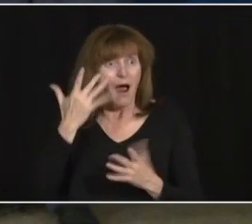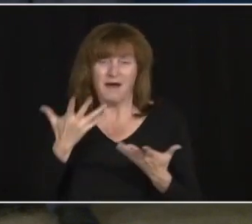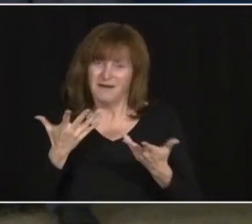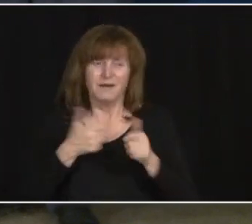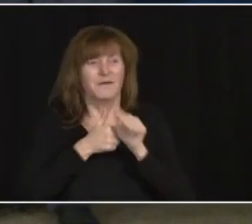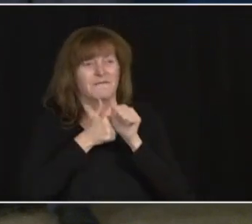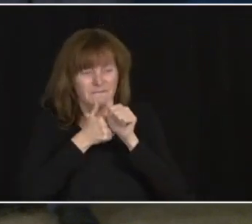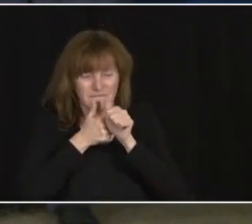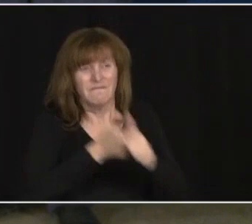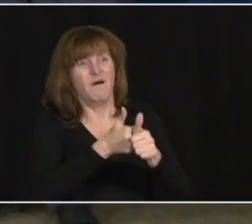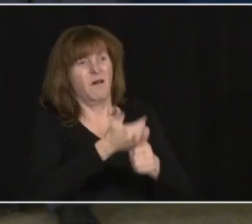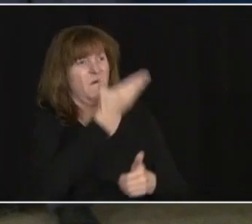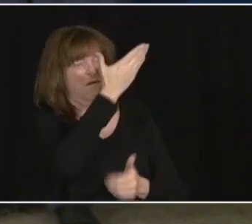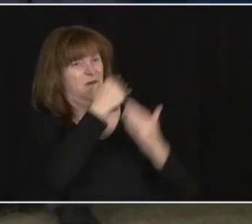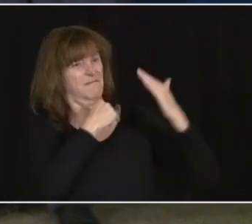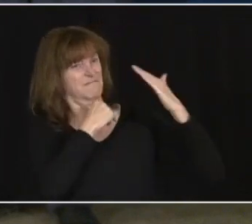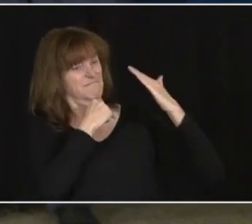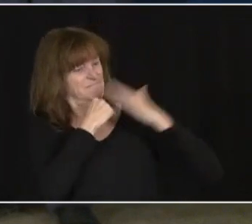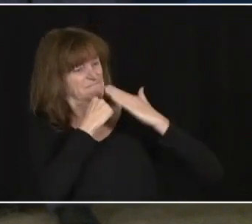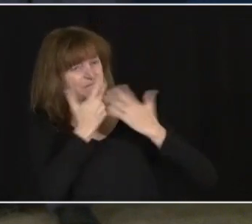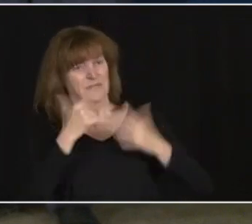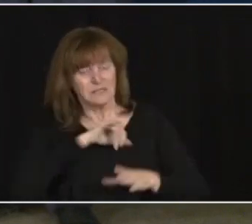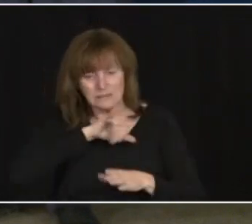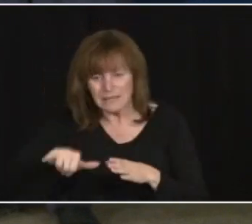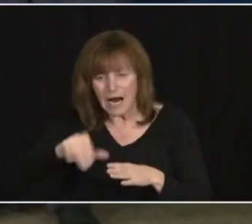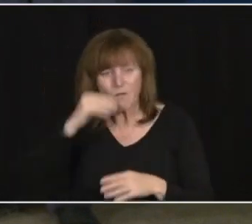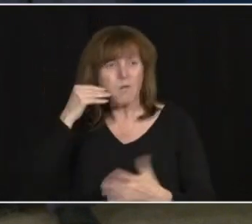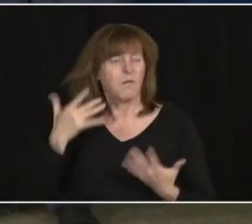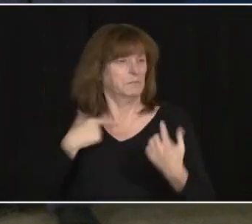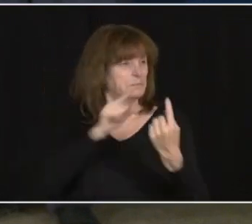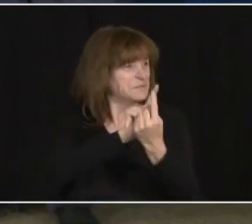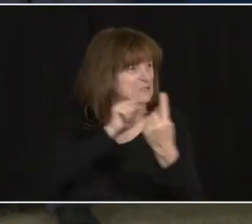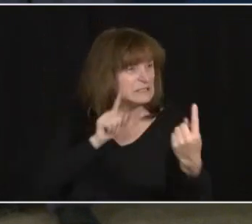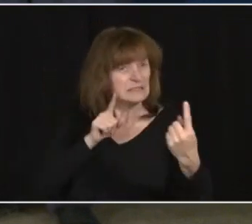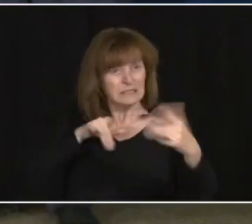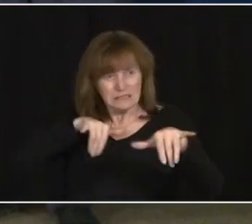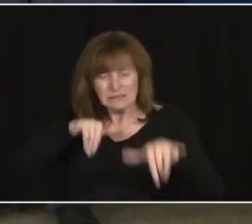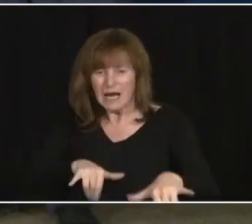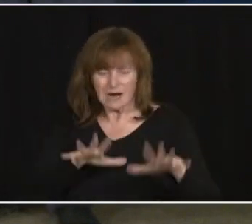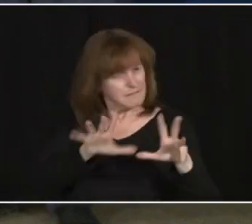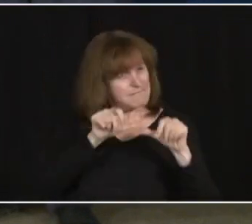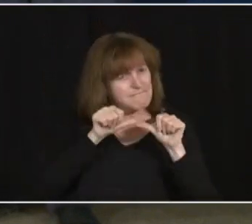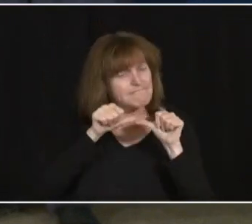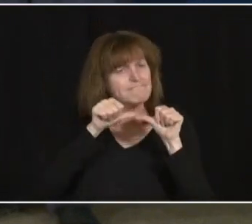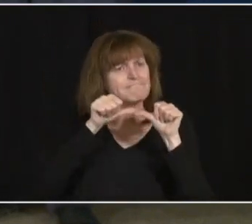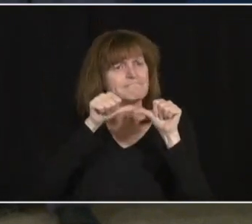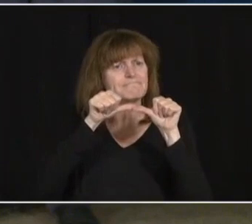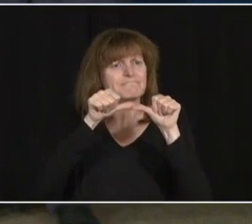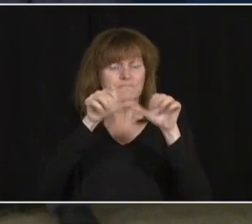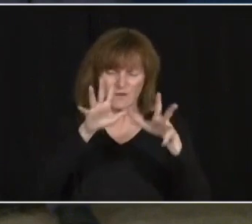We must continue to follow that advice. I know that doing so is a growing challenge.